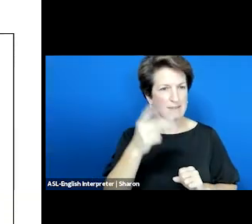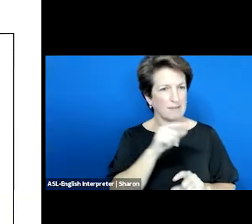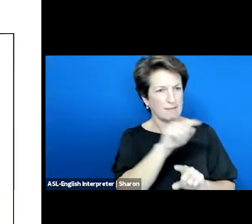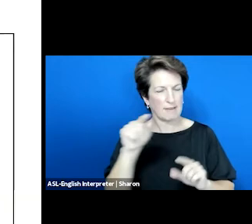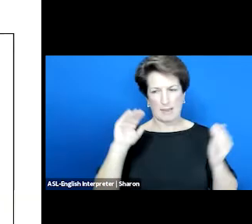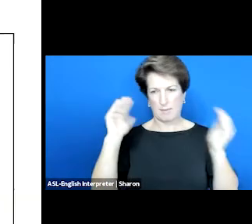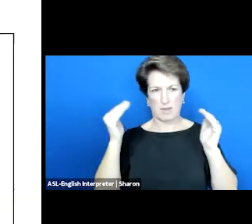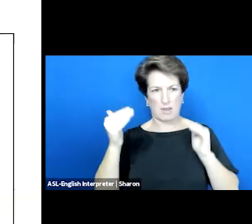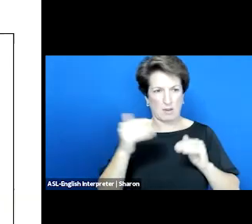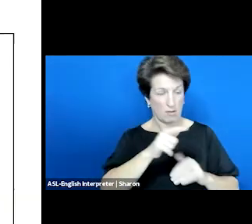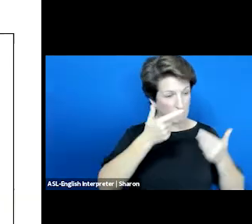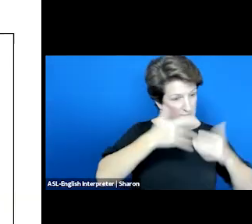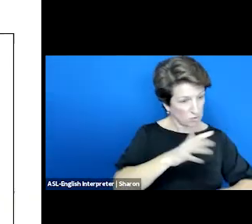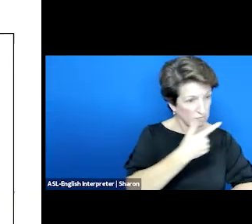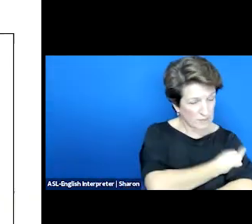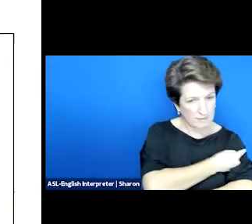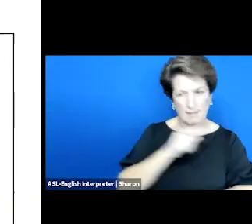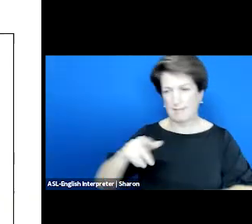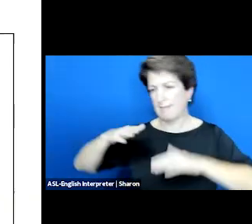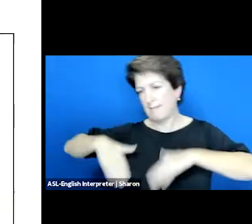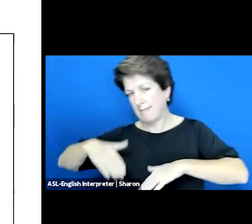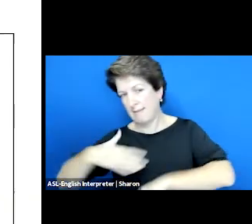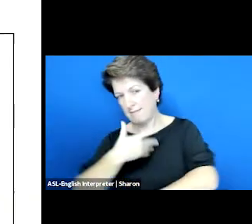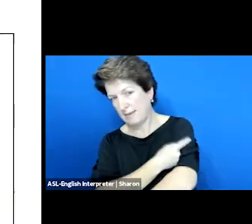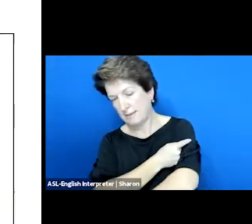Ontario in the number of patients in hospital and